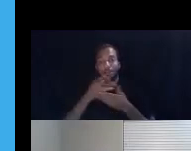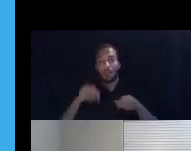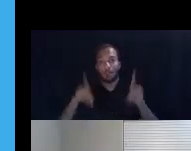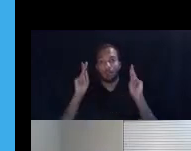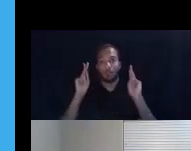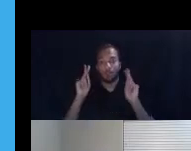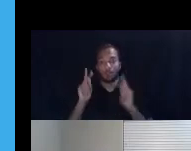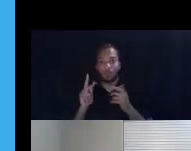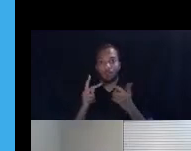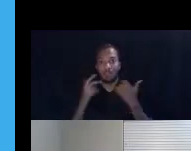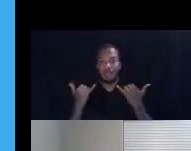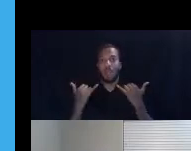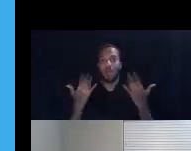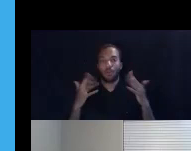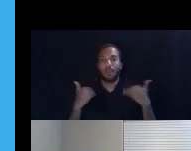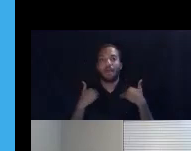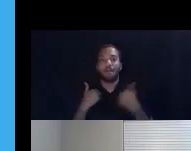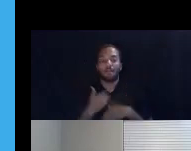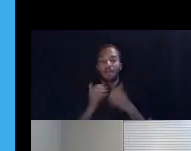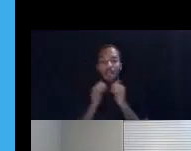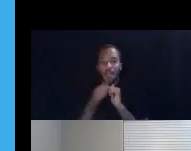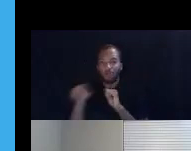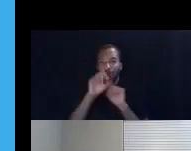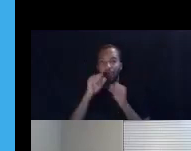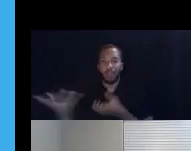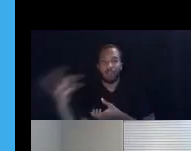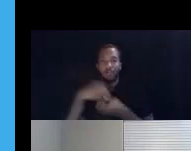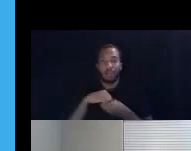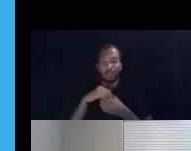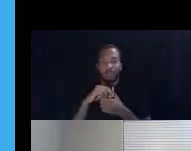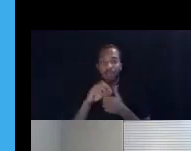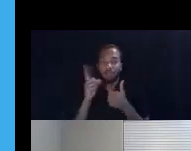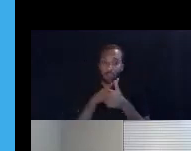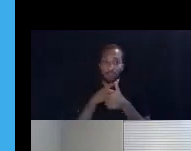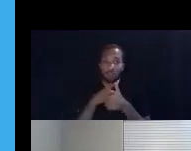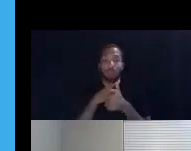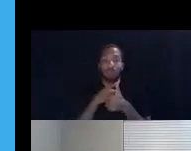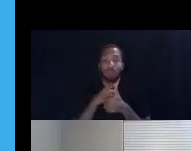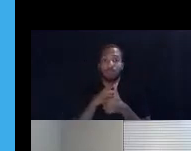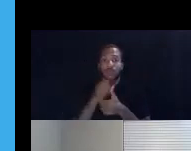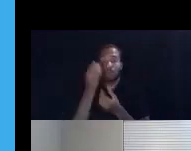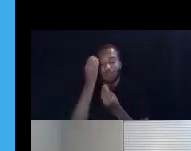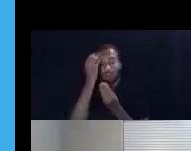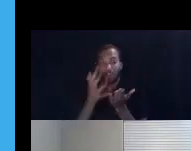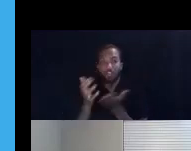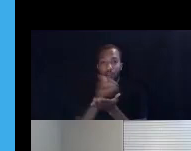that exist and how community partners can get involved. I would say first and foremost, I mentioned our CHIP committee structure. And that is really,